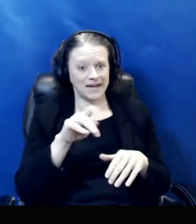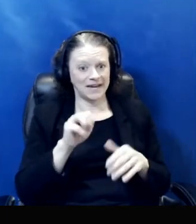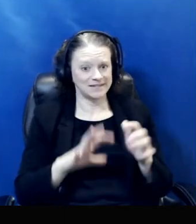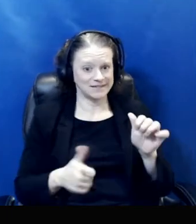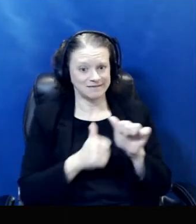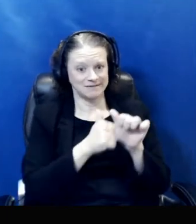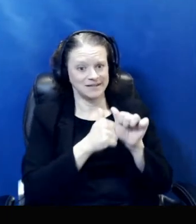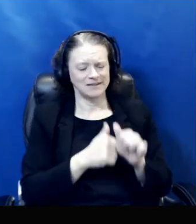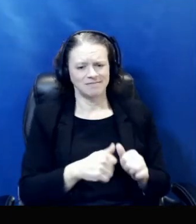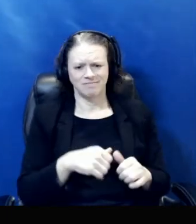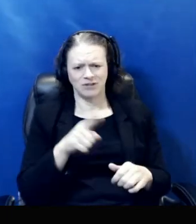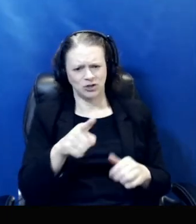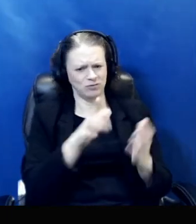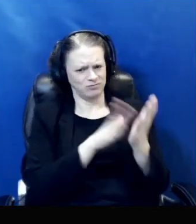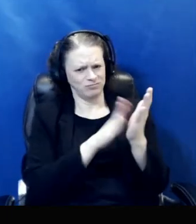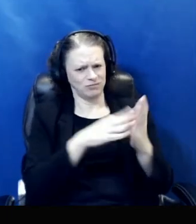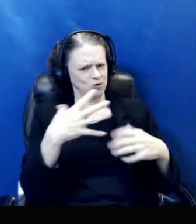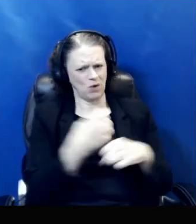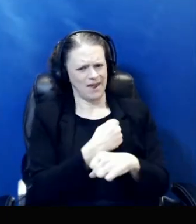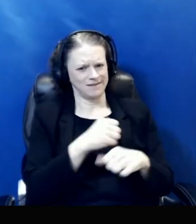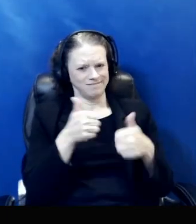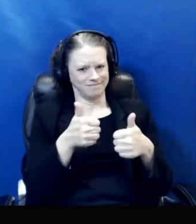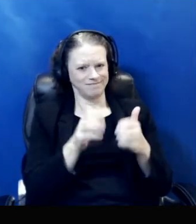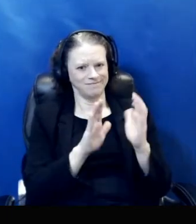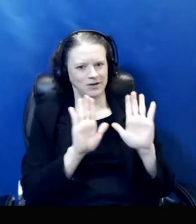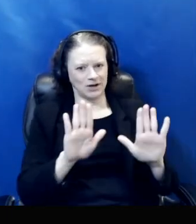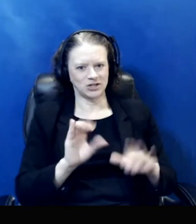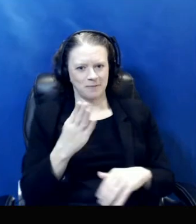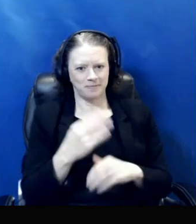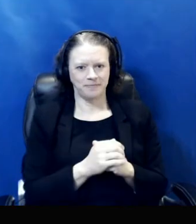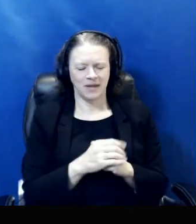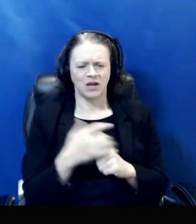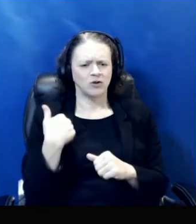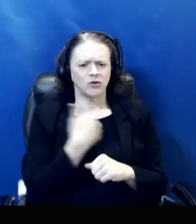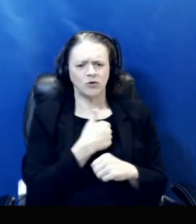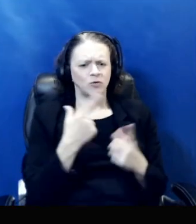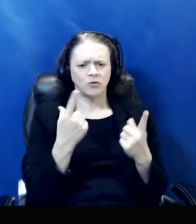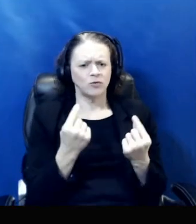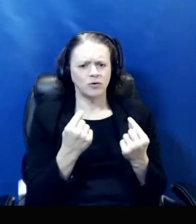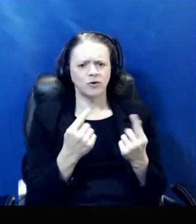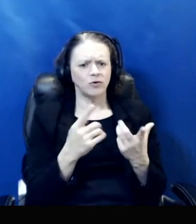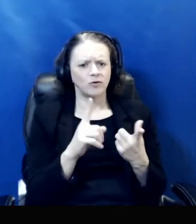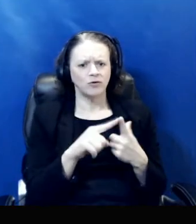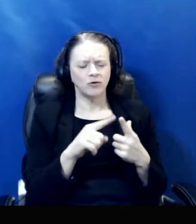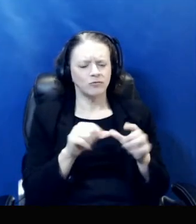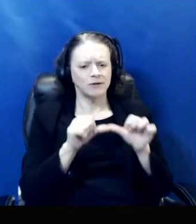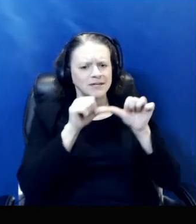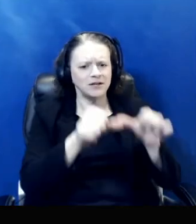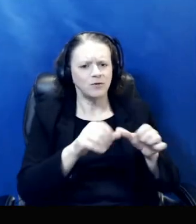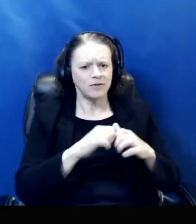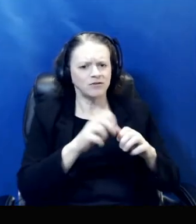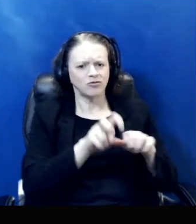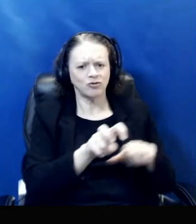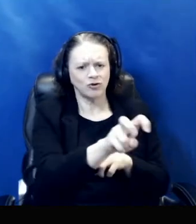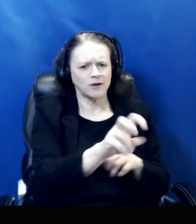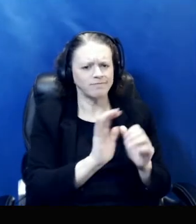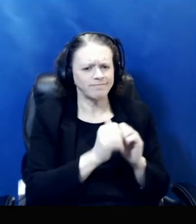What future work are we going to give Kaitlyn to continue her amazing journey? Well, one of the first things that we want to